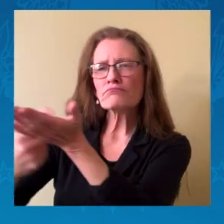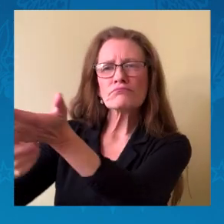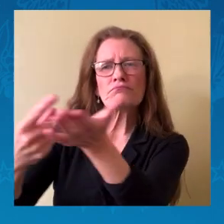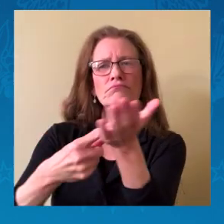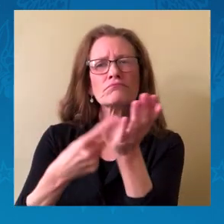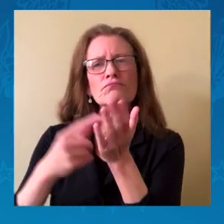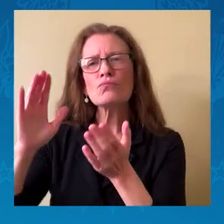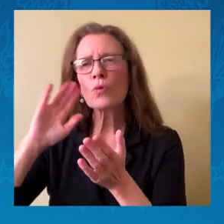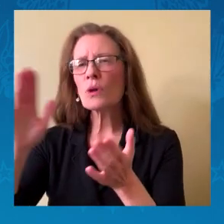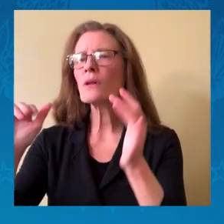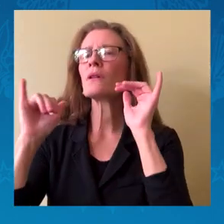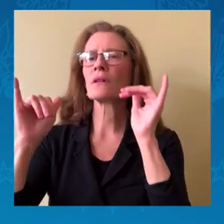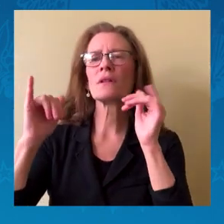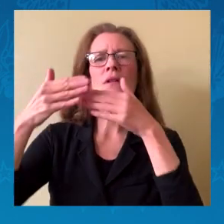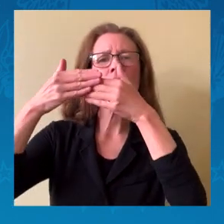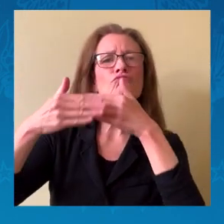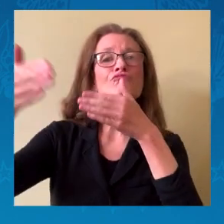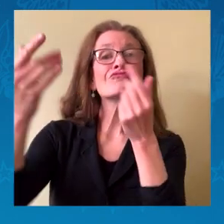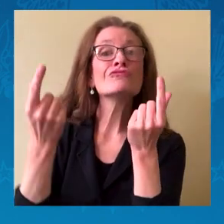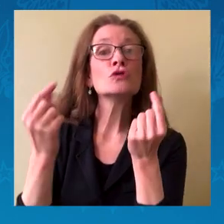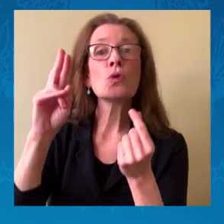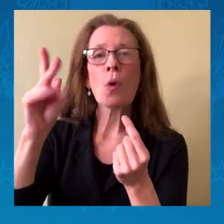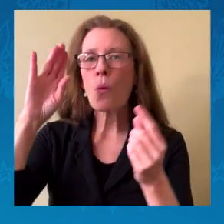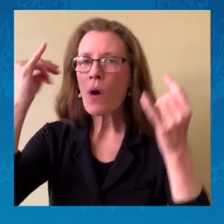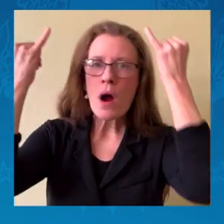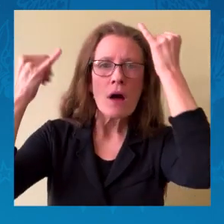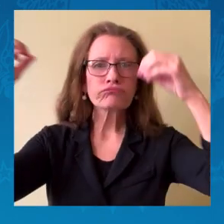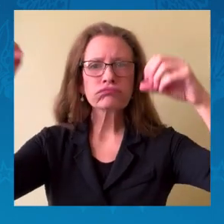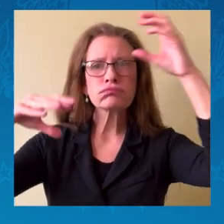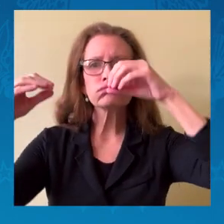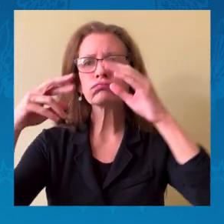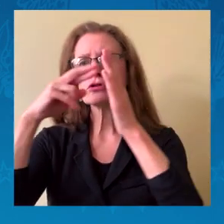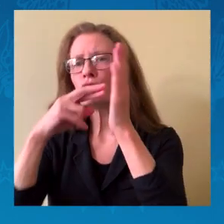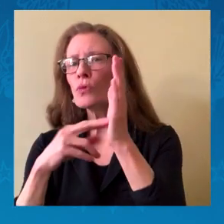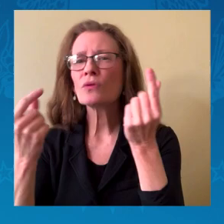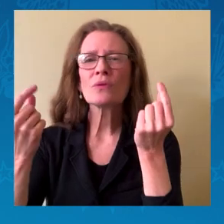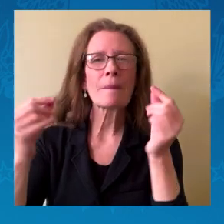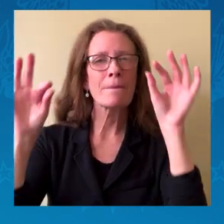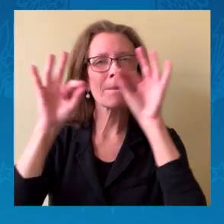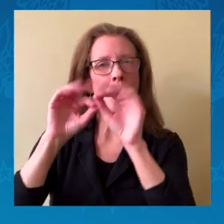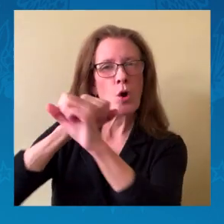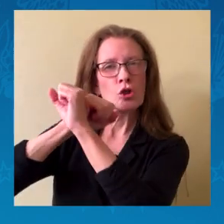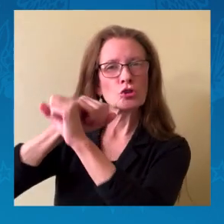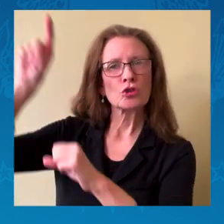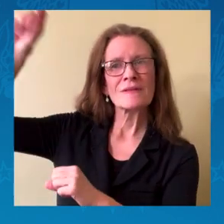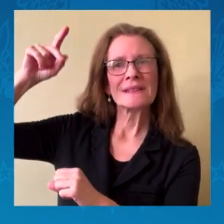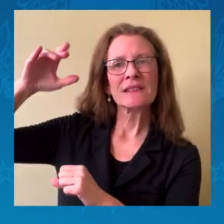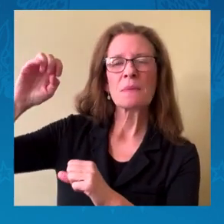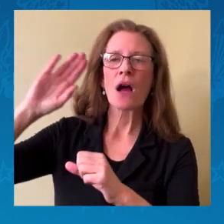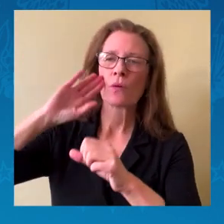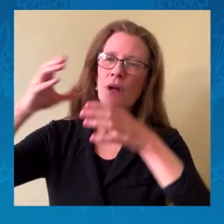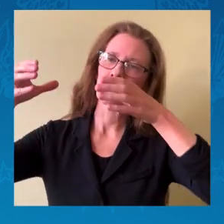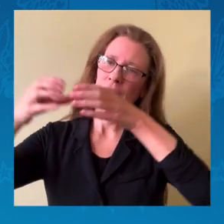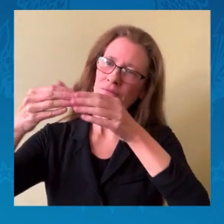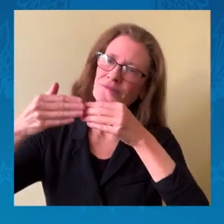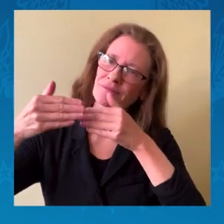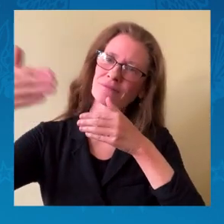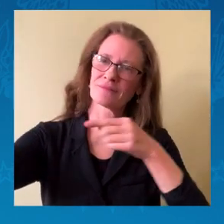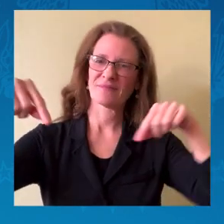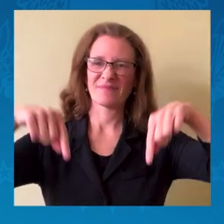for those national security space norms of behavior that we've been discussing today. This is also something that we bring up